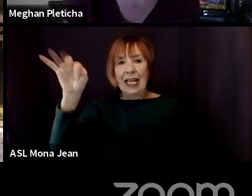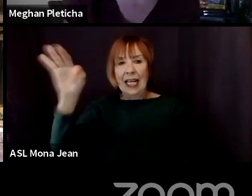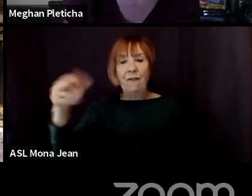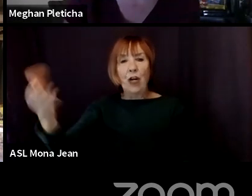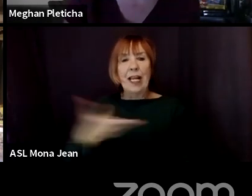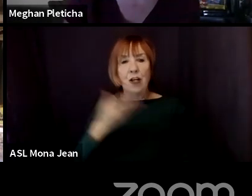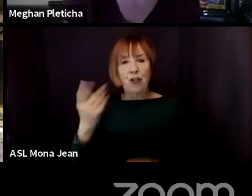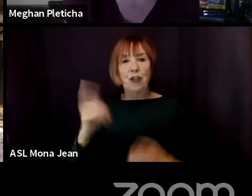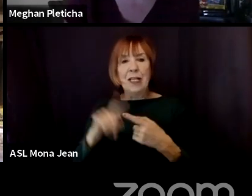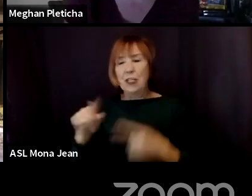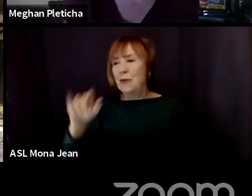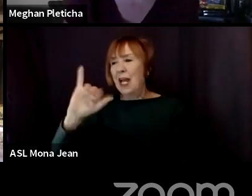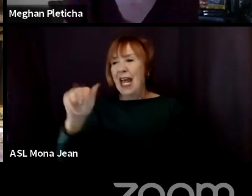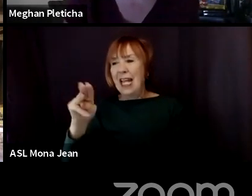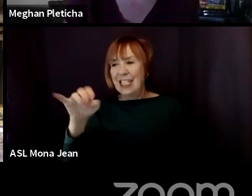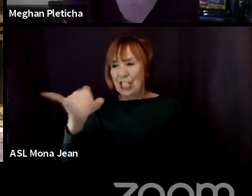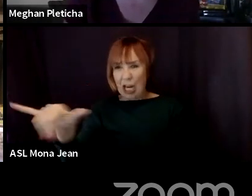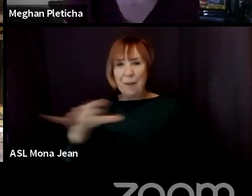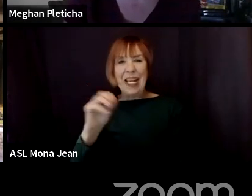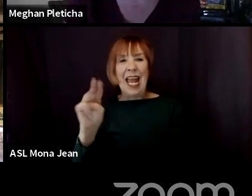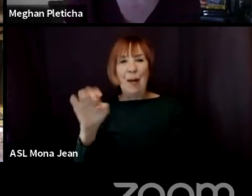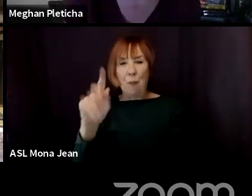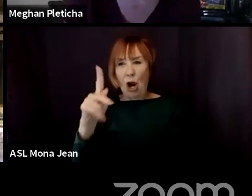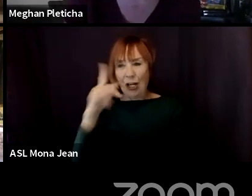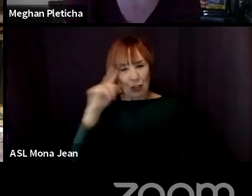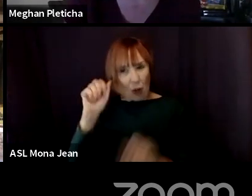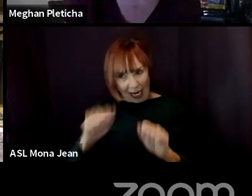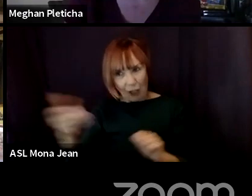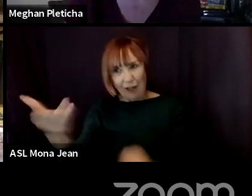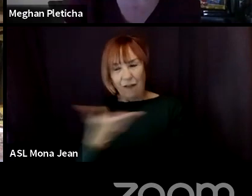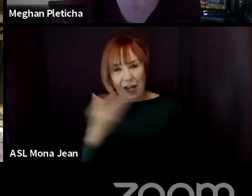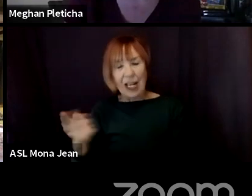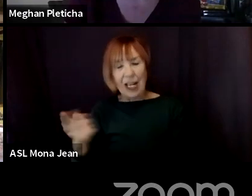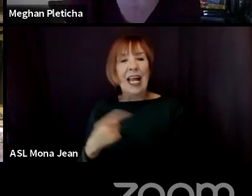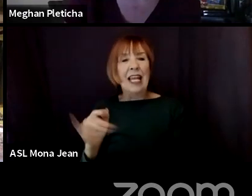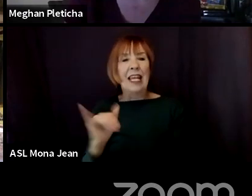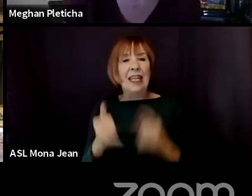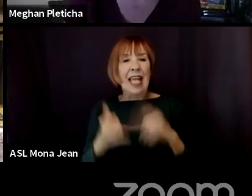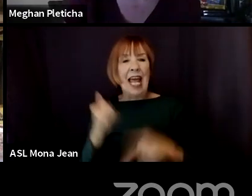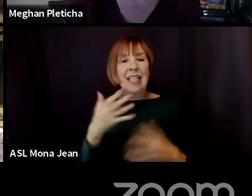so you guys could be here today. And last but not least, I want to thank the panel,